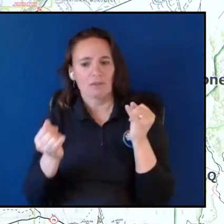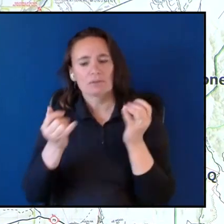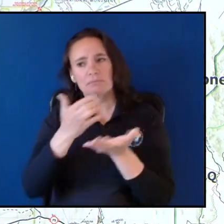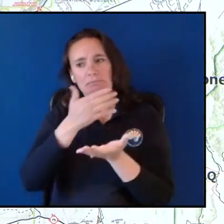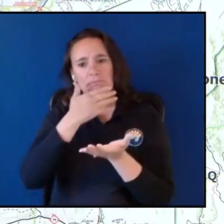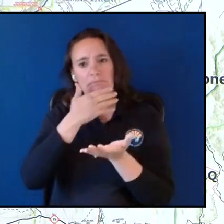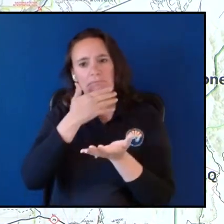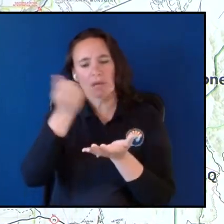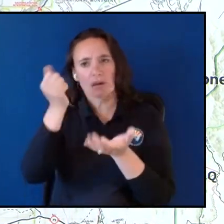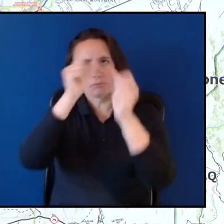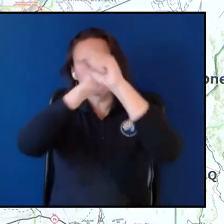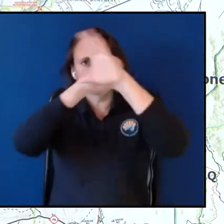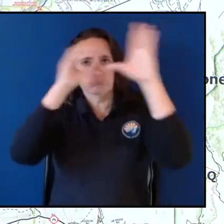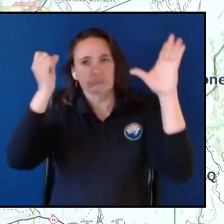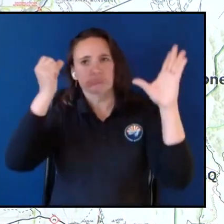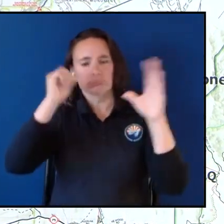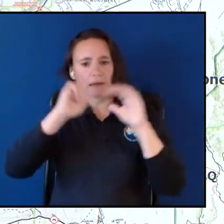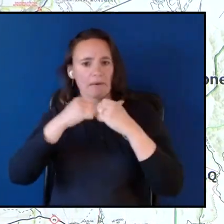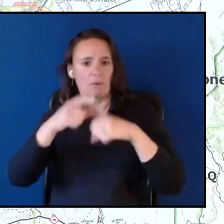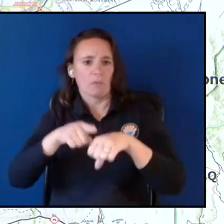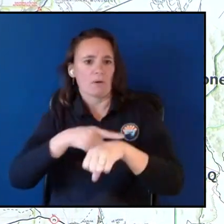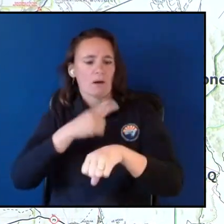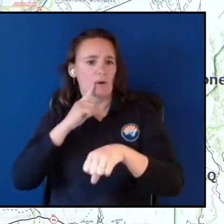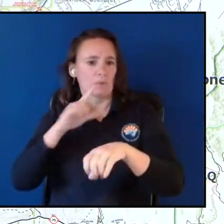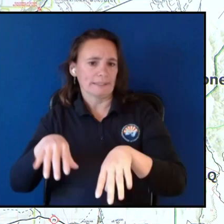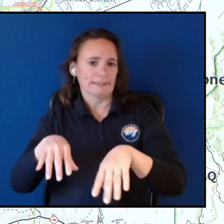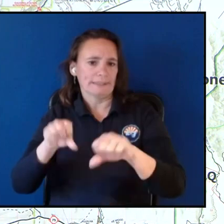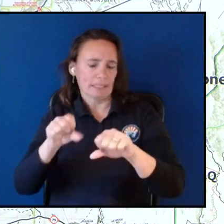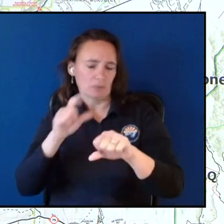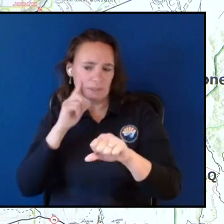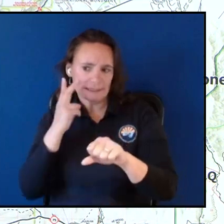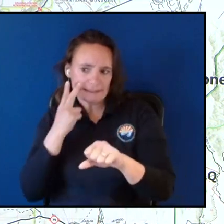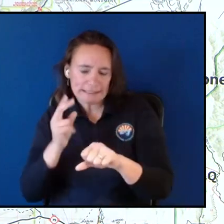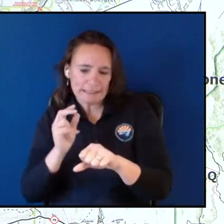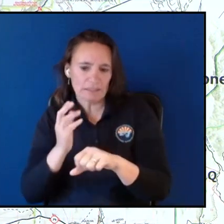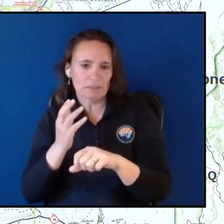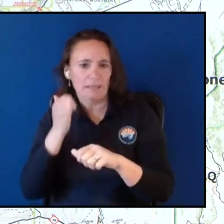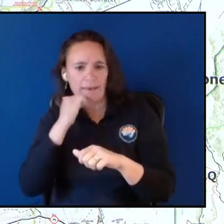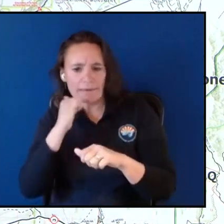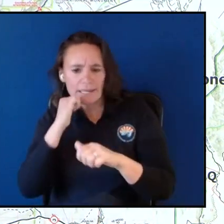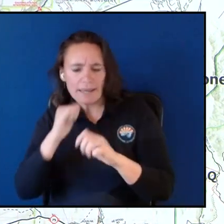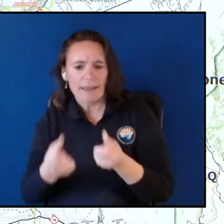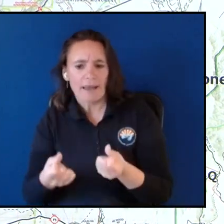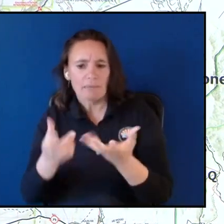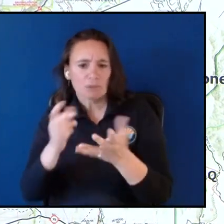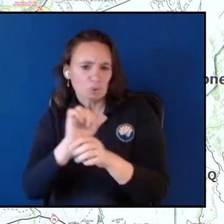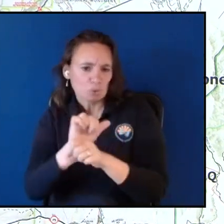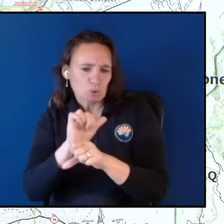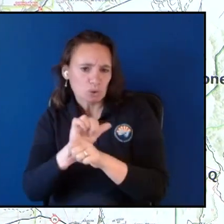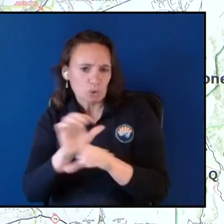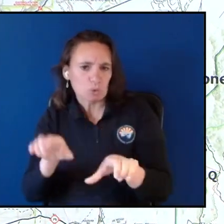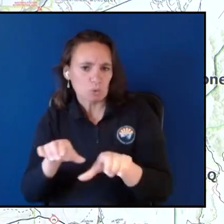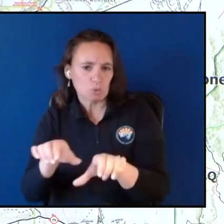Because we'll be able to see what our our daily progress is relative to what needs to be completed. Fire break or the